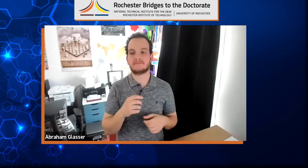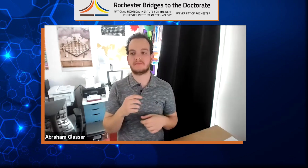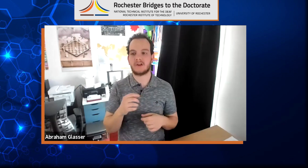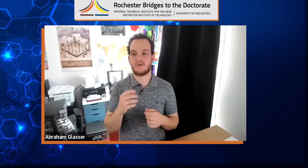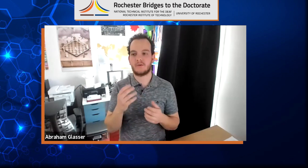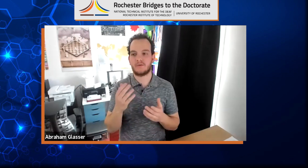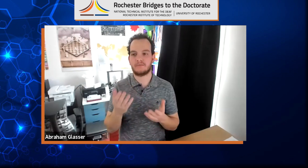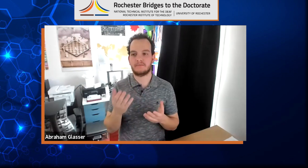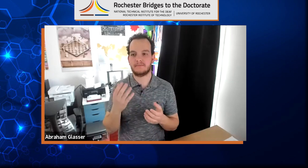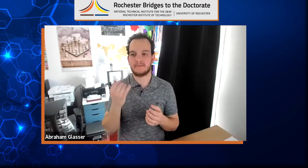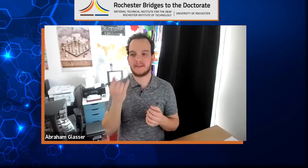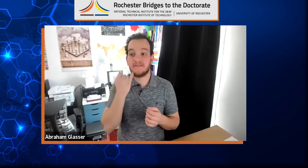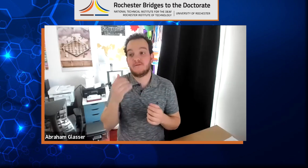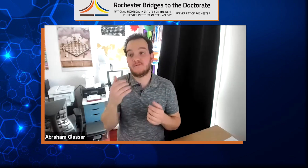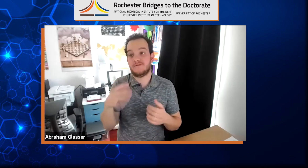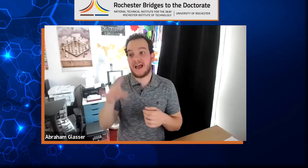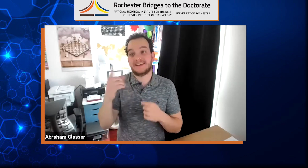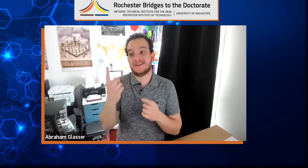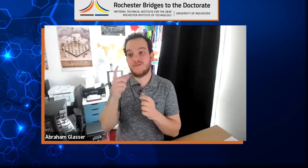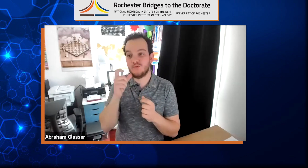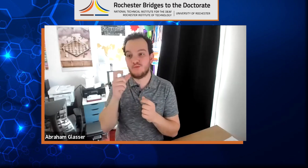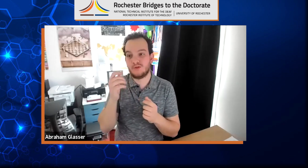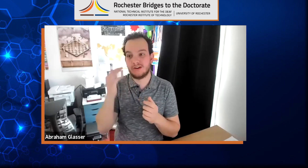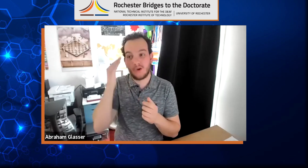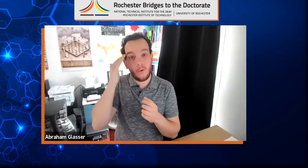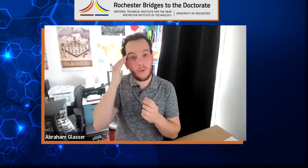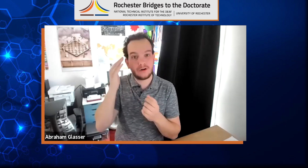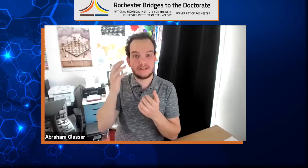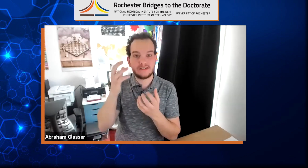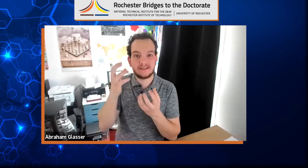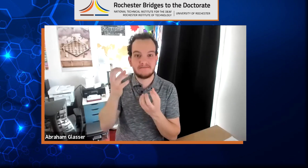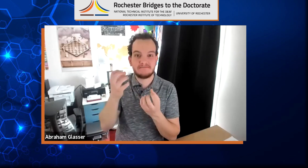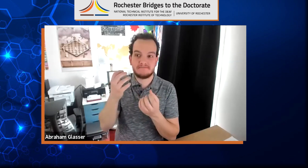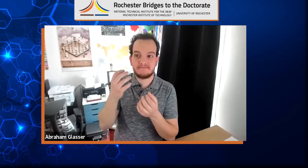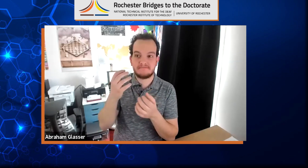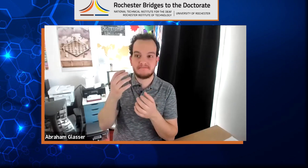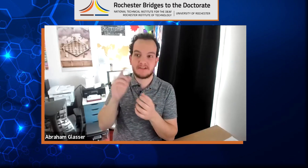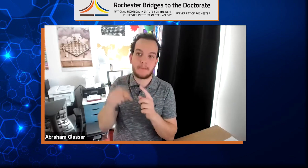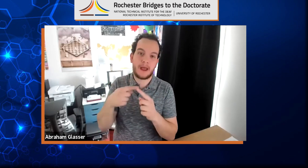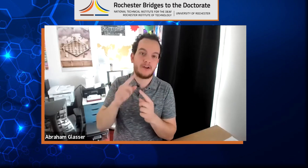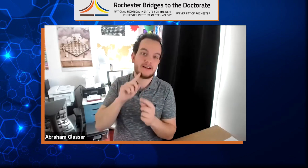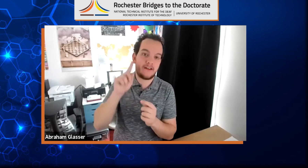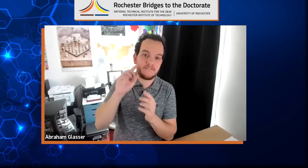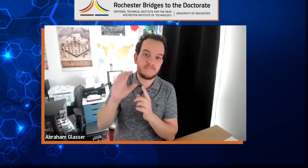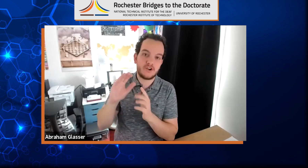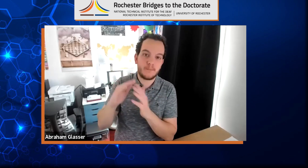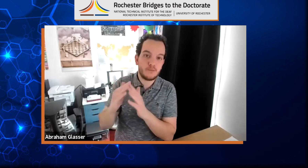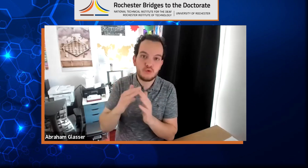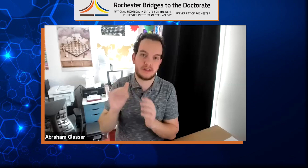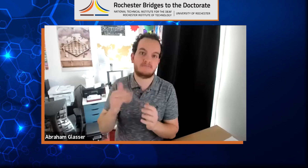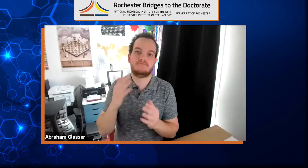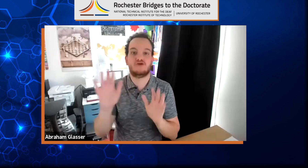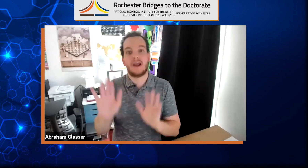and talk to him more directly. So if you can find someone who knows about the Deaf community,